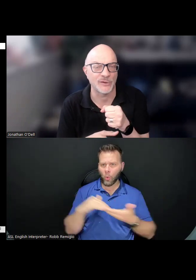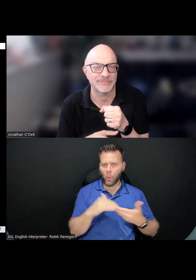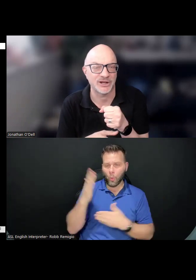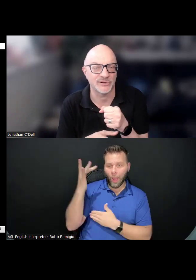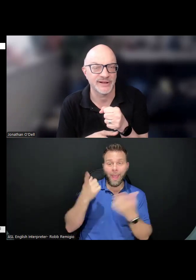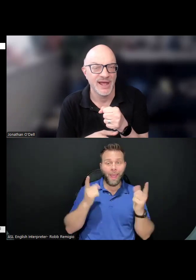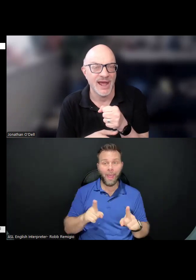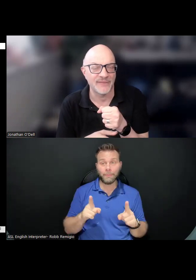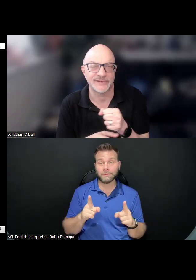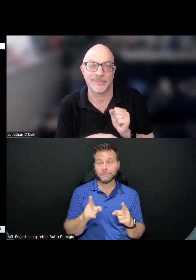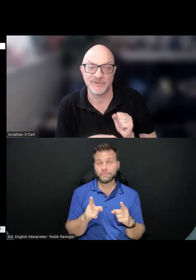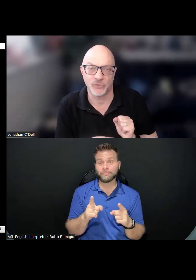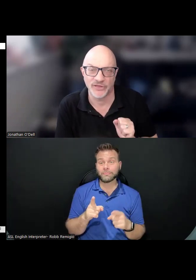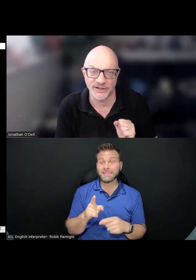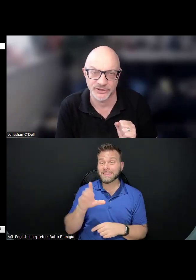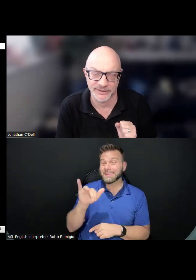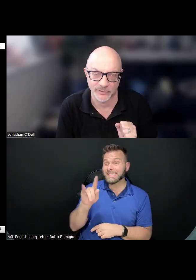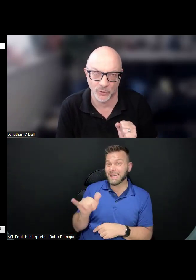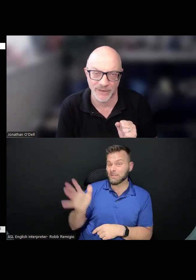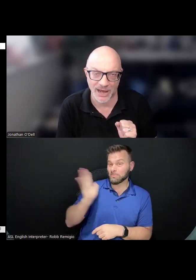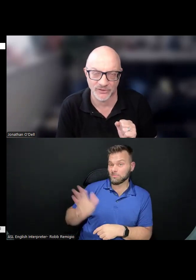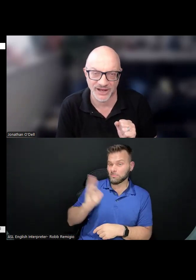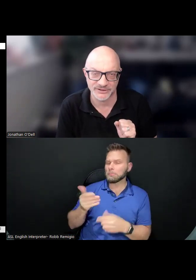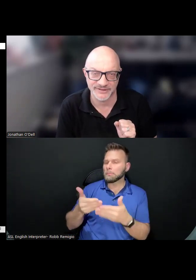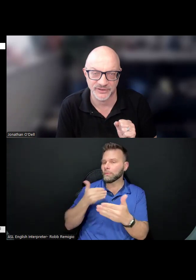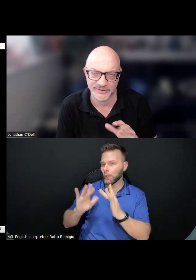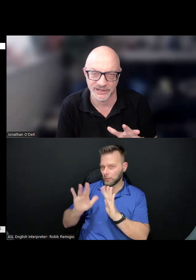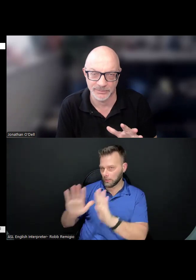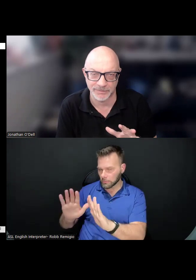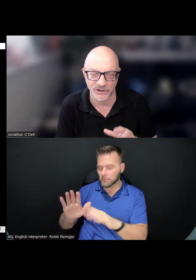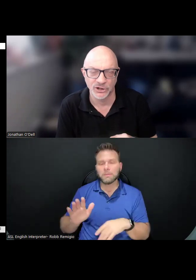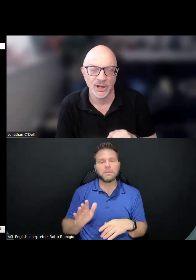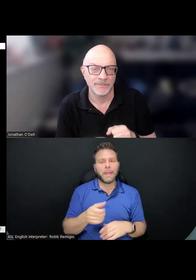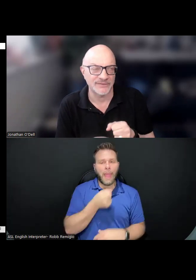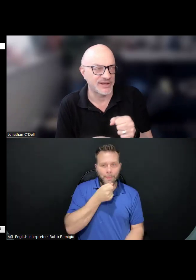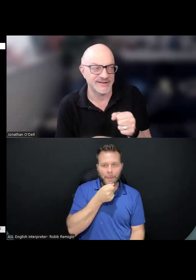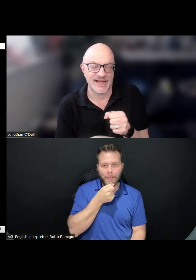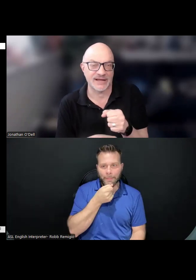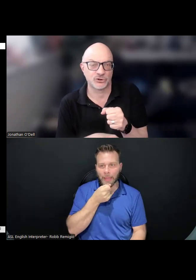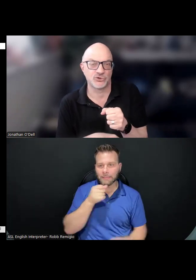drive -- the city I live decided to drive through with loud Now the internet is there, it